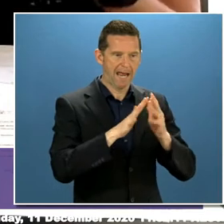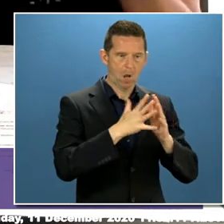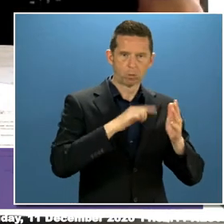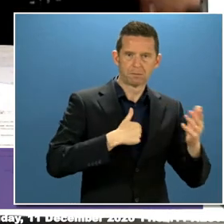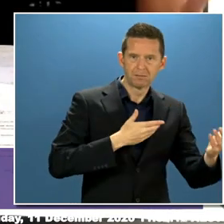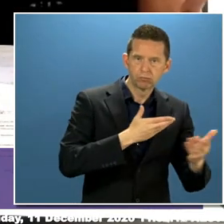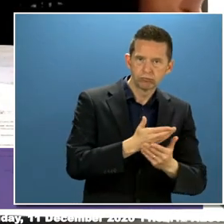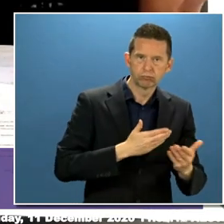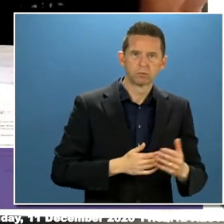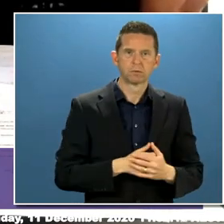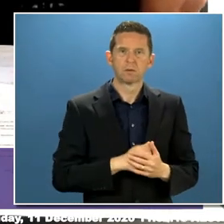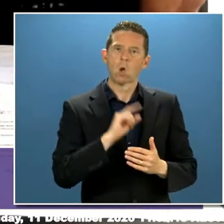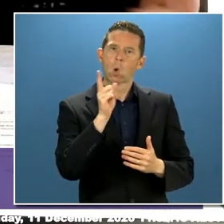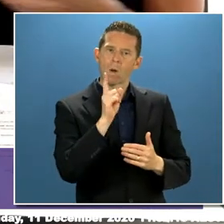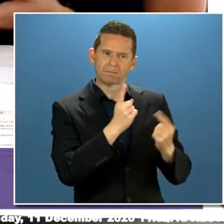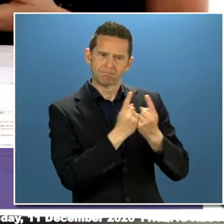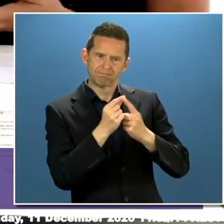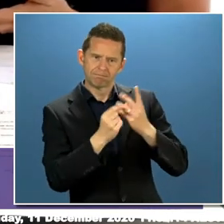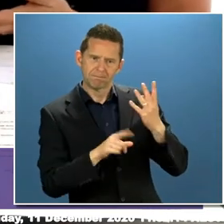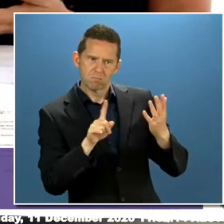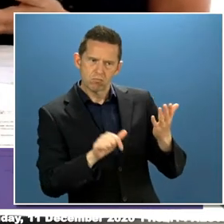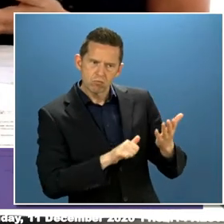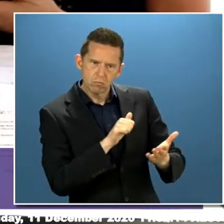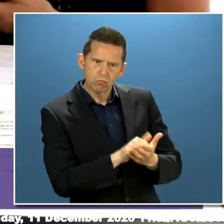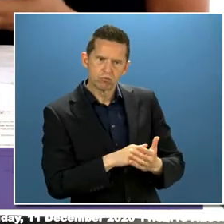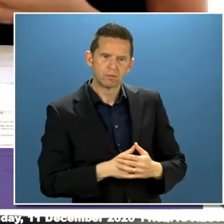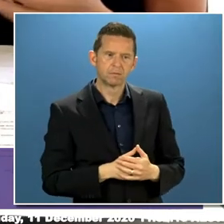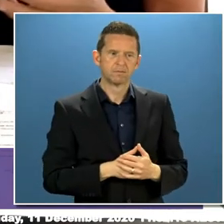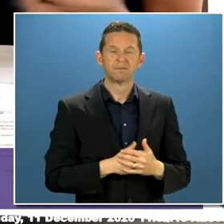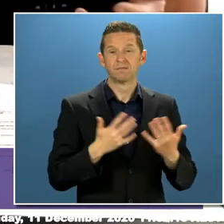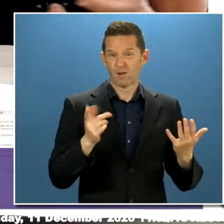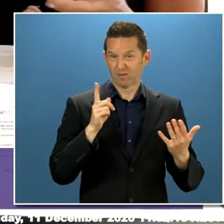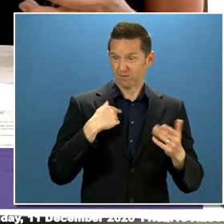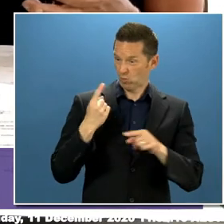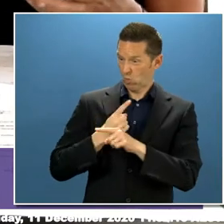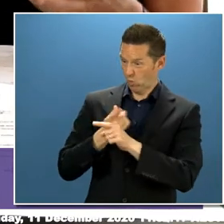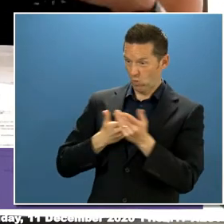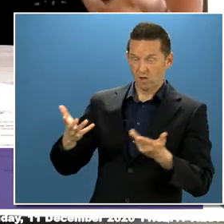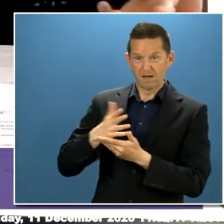What are the things that are appropriate?" The conversation we were having just before was, is it a person with